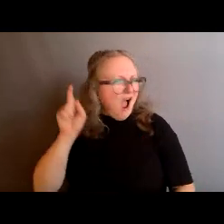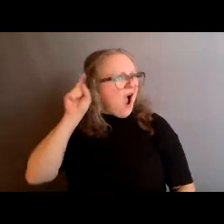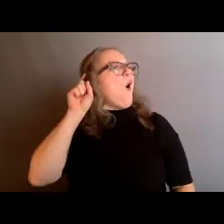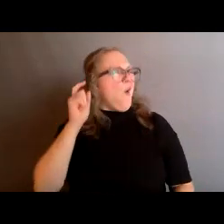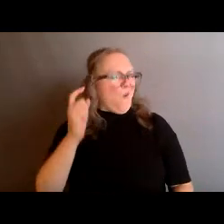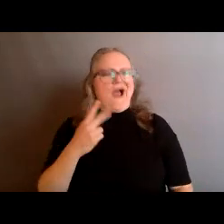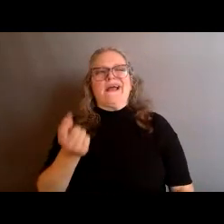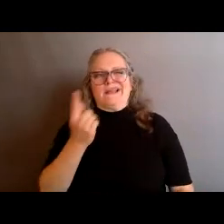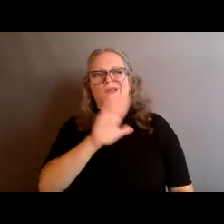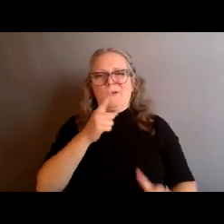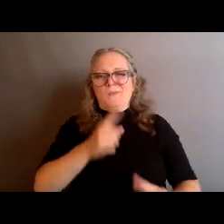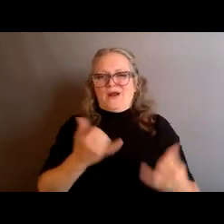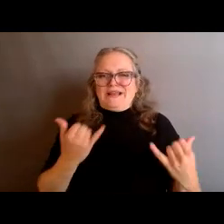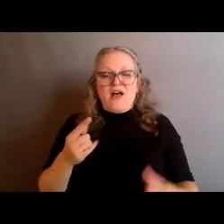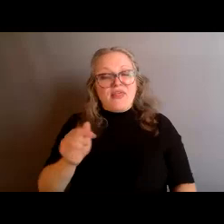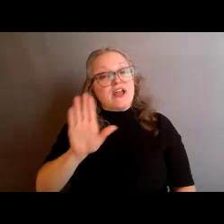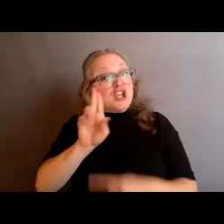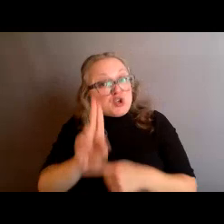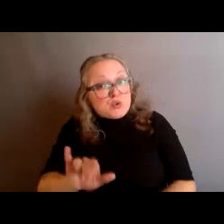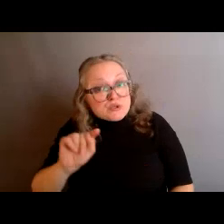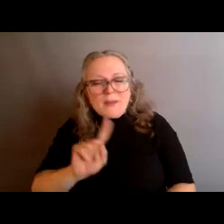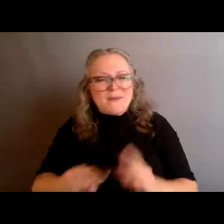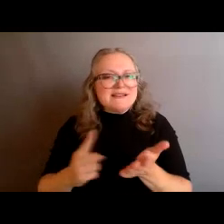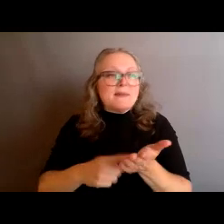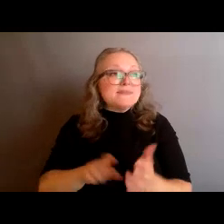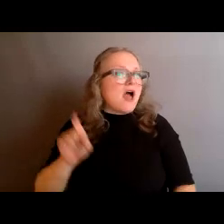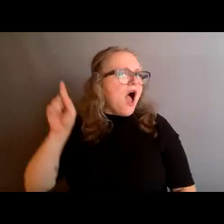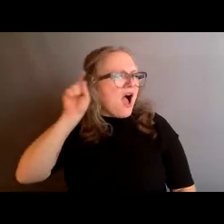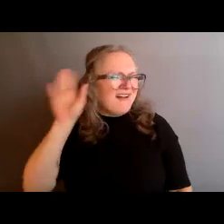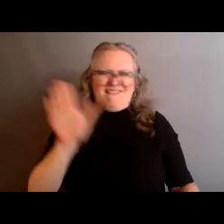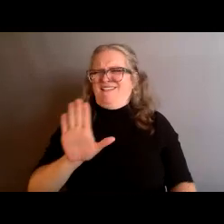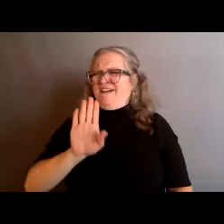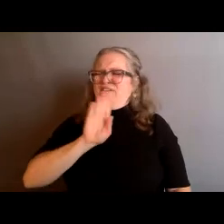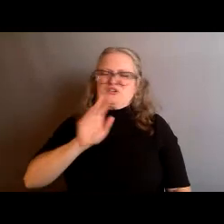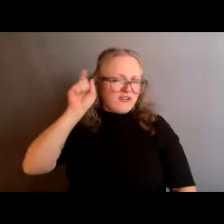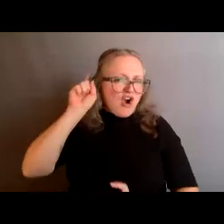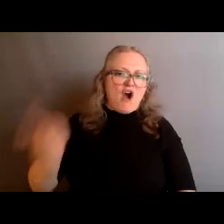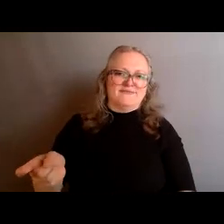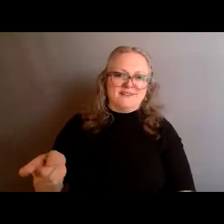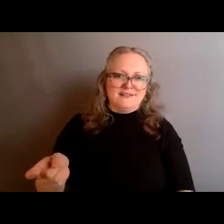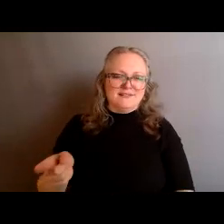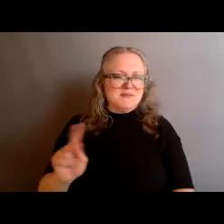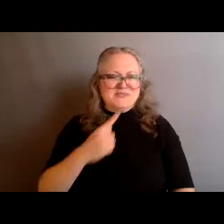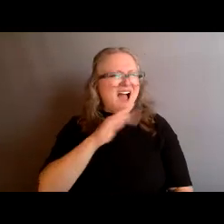get used to it, but they got to stay with it. I mean, we must say, do I have to wear them all the time? I'm like, yeah,